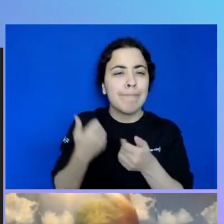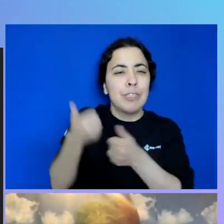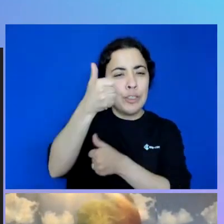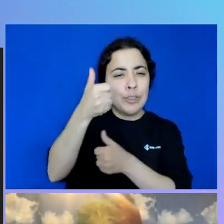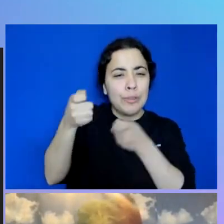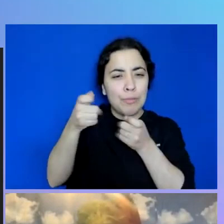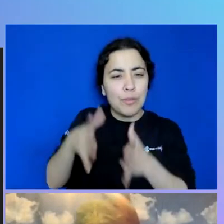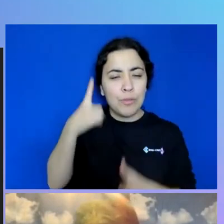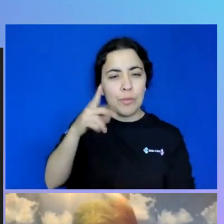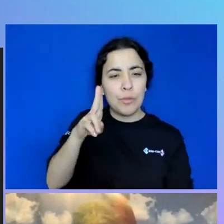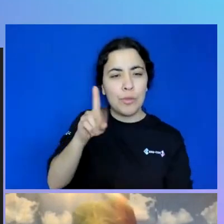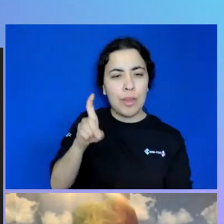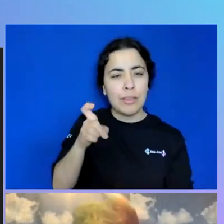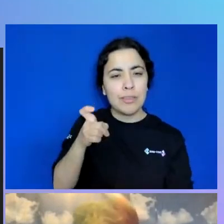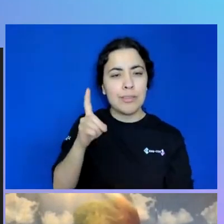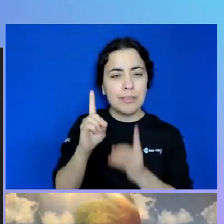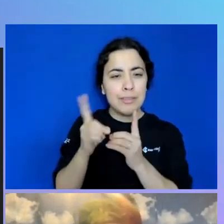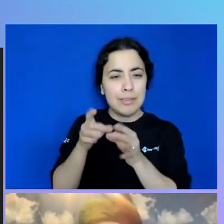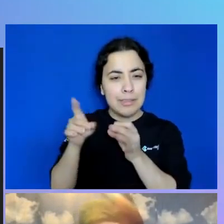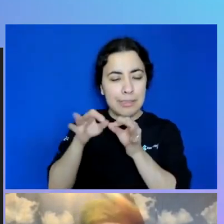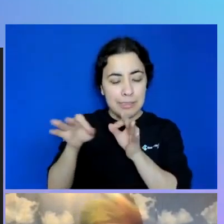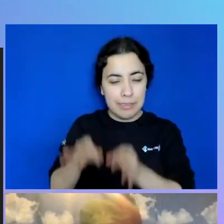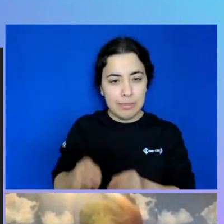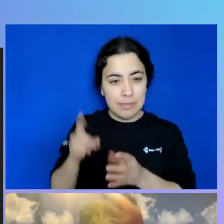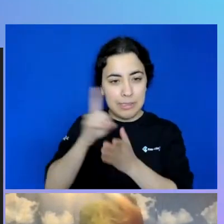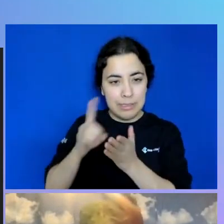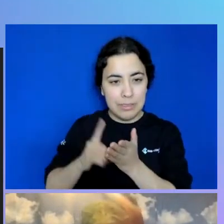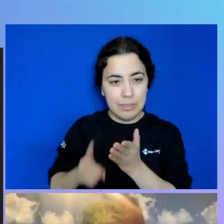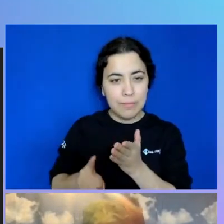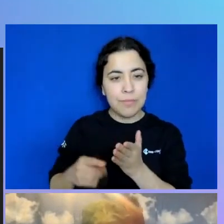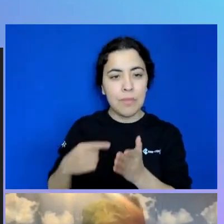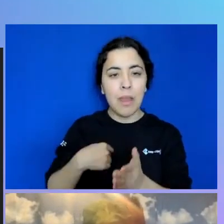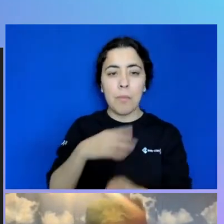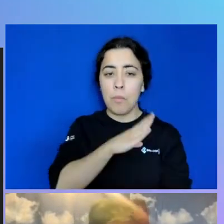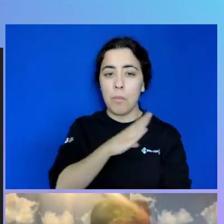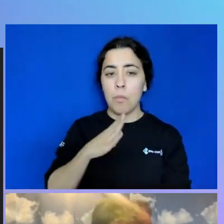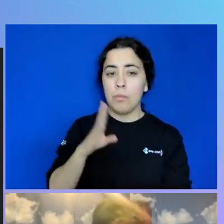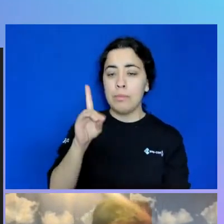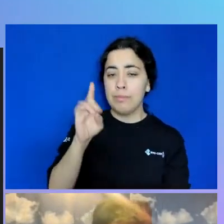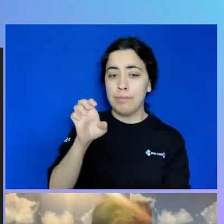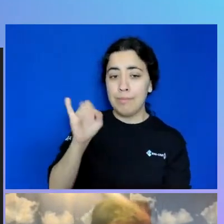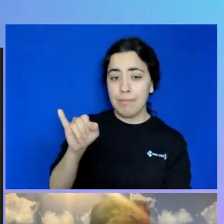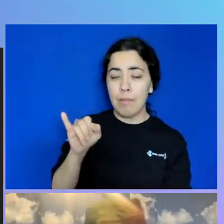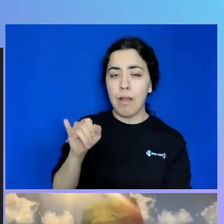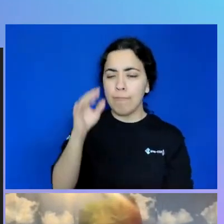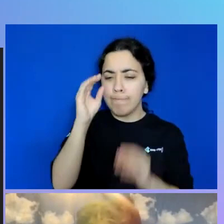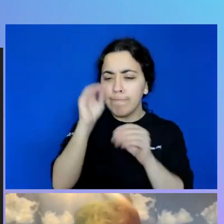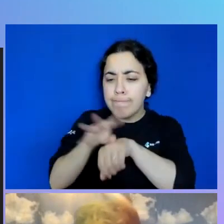DNI to advise people on how best practices and how we should, uh,